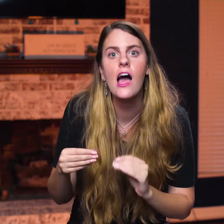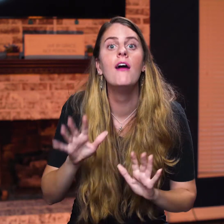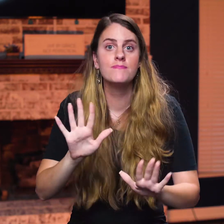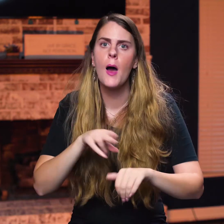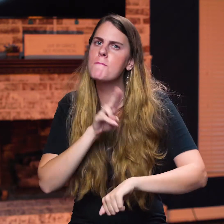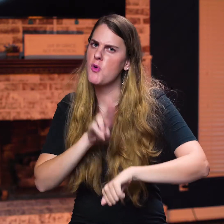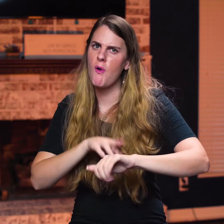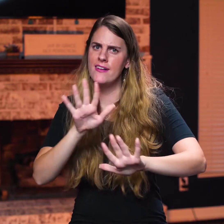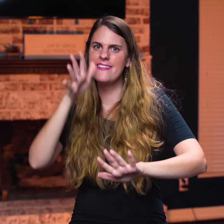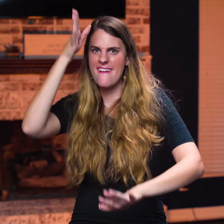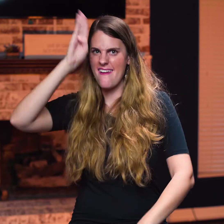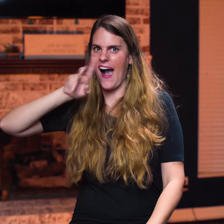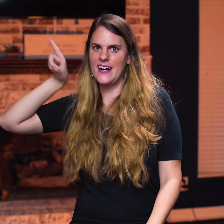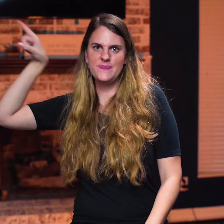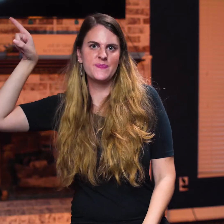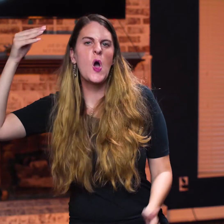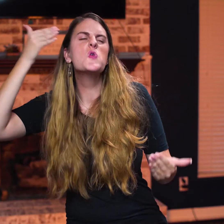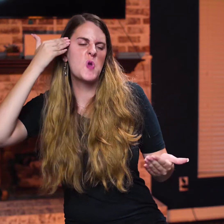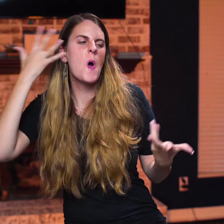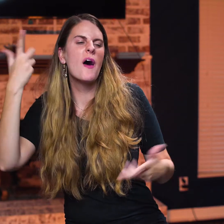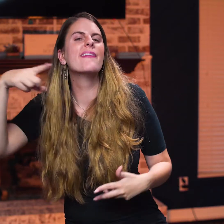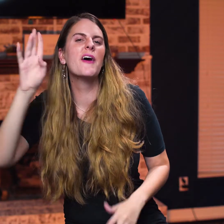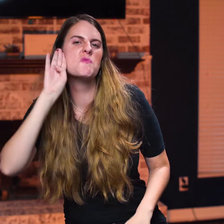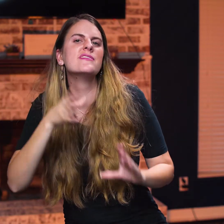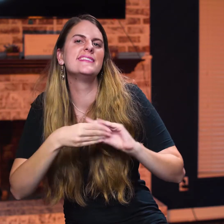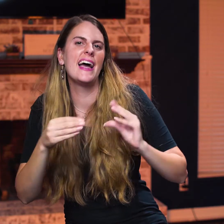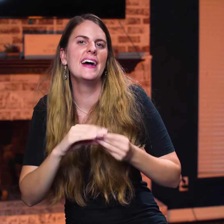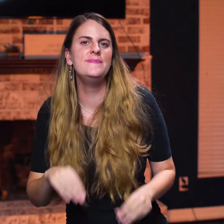because of course, God knows what they’ll say.